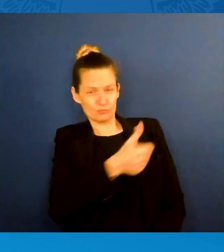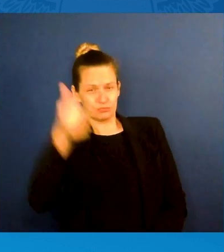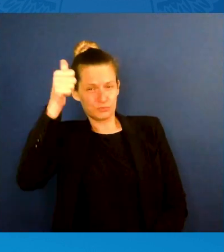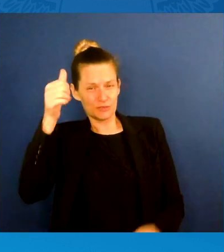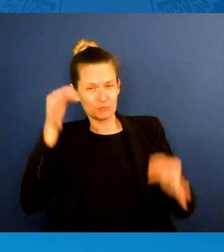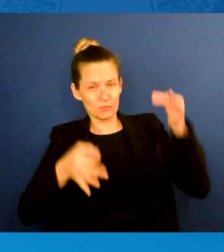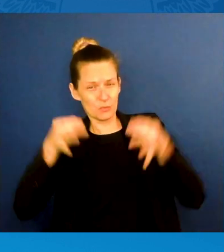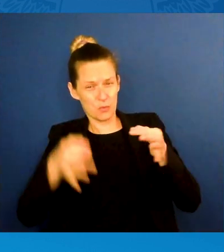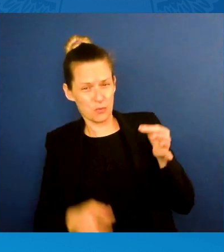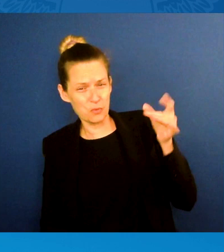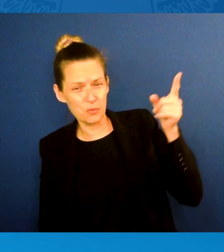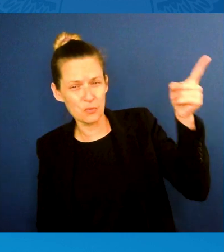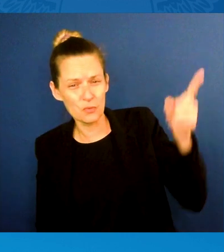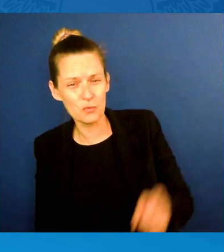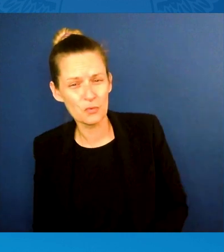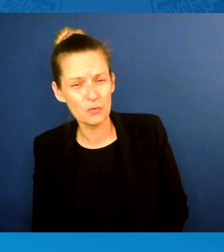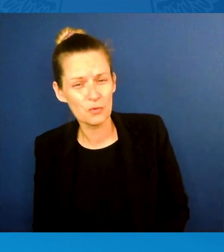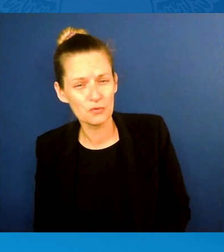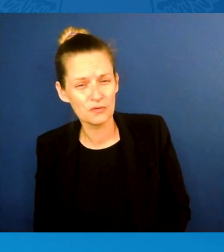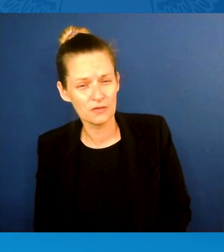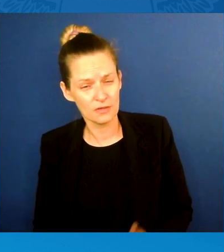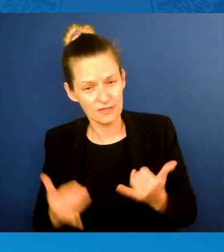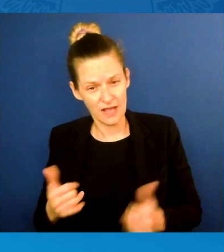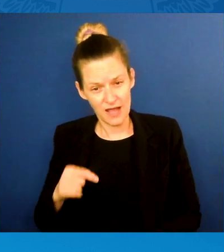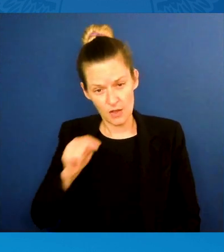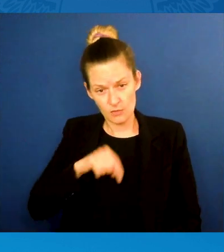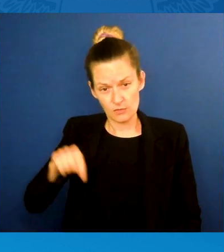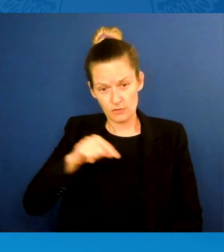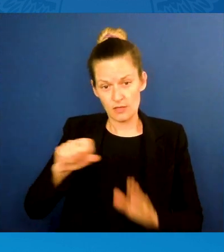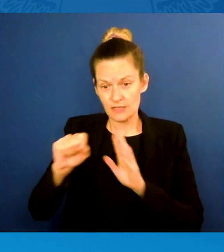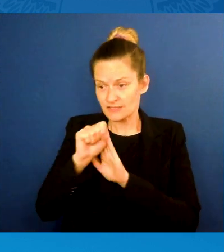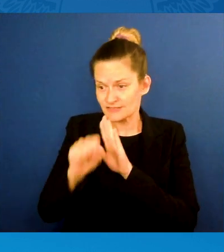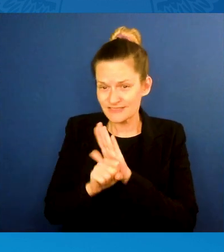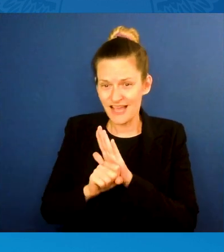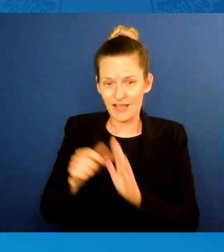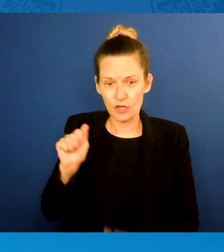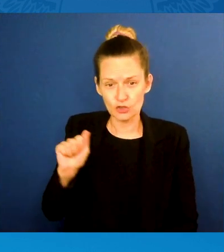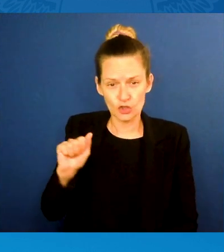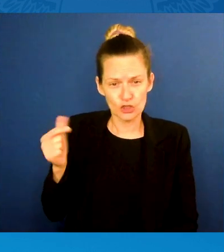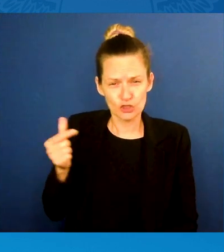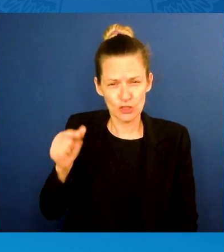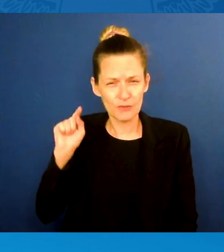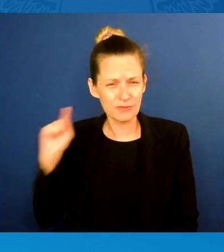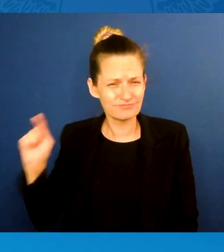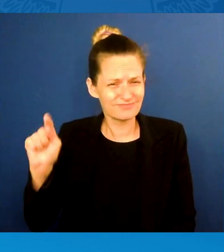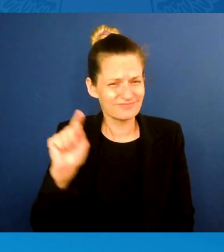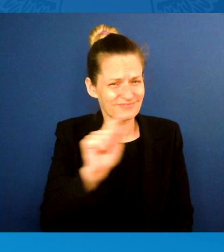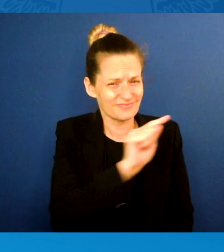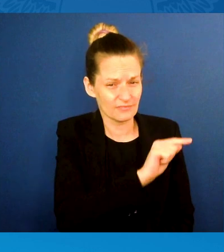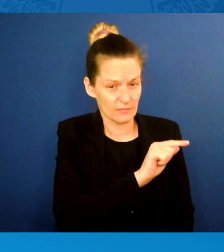state attorneys general have the power -- may have the power, at the very least, to issue guidance to ensure